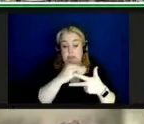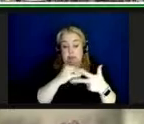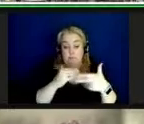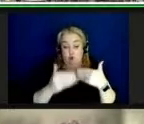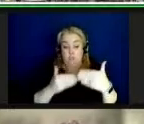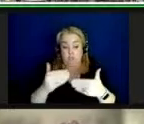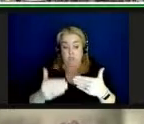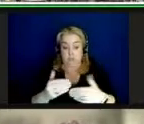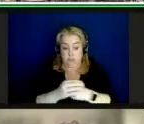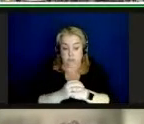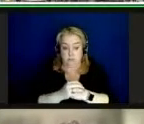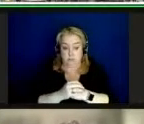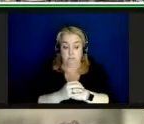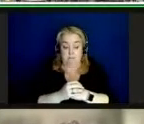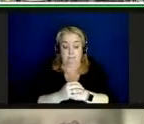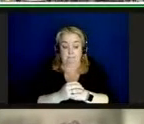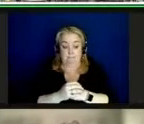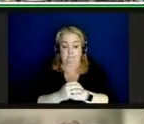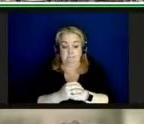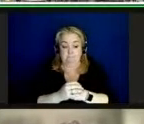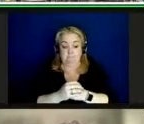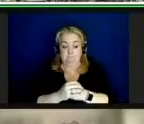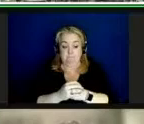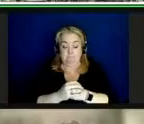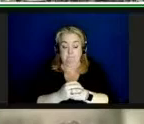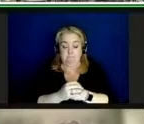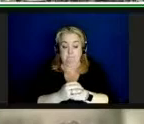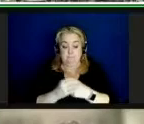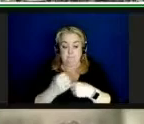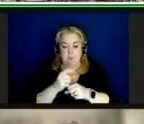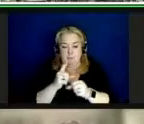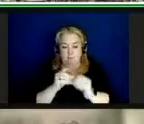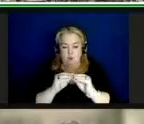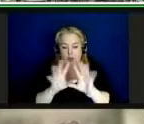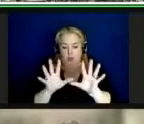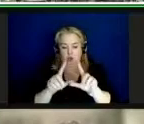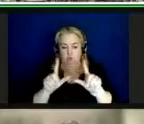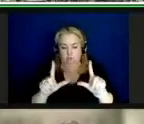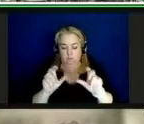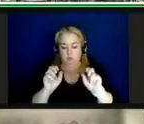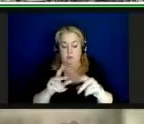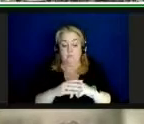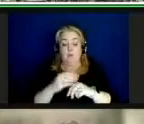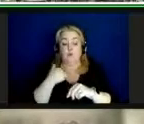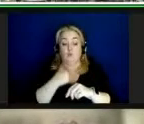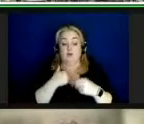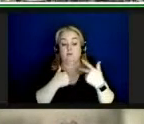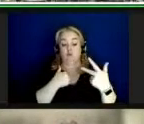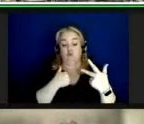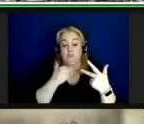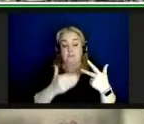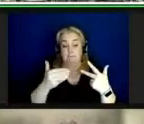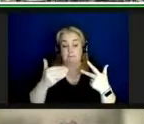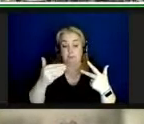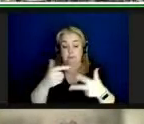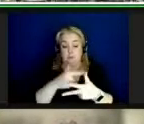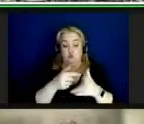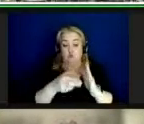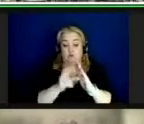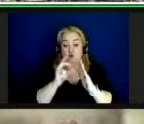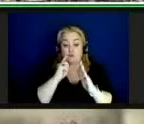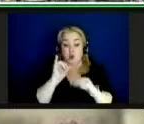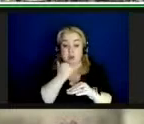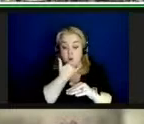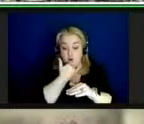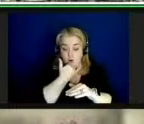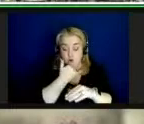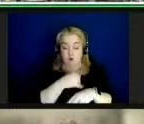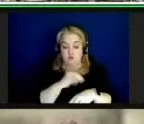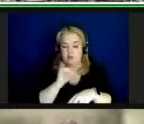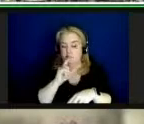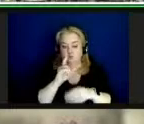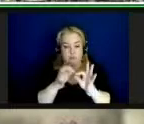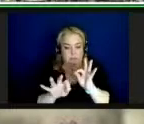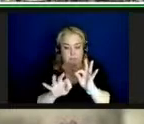HIGH QUALITY OR VALIDATION.